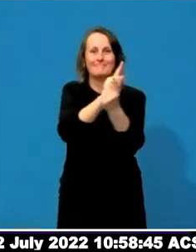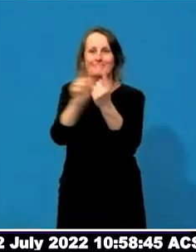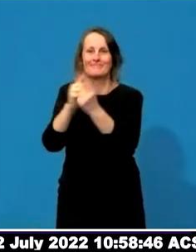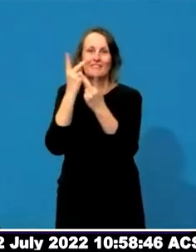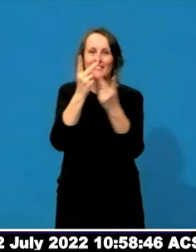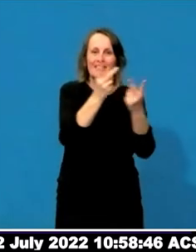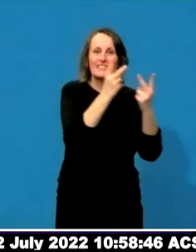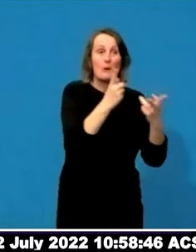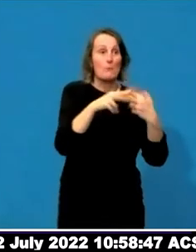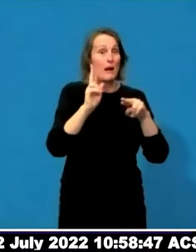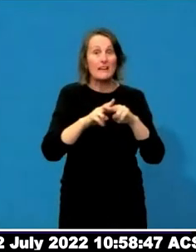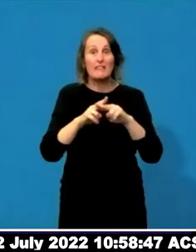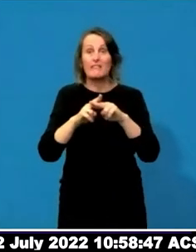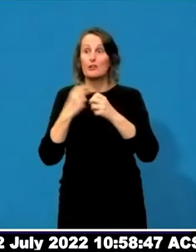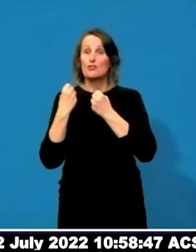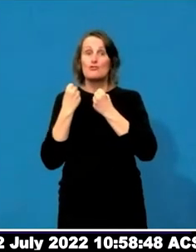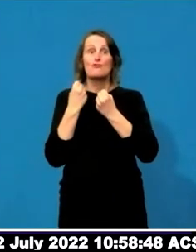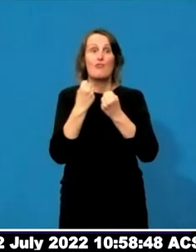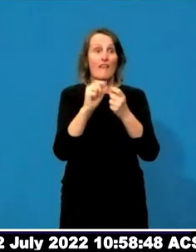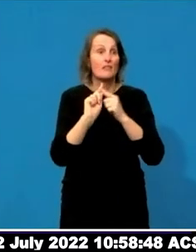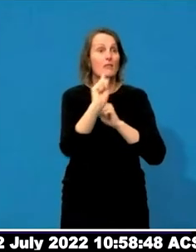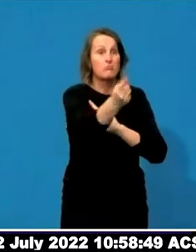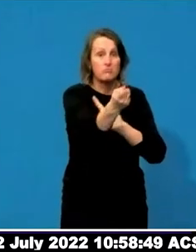So that's a very simple example of where there might be